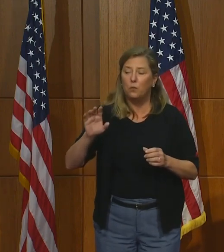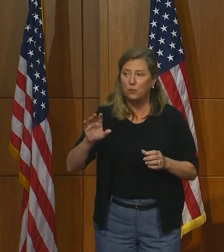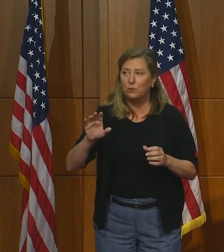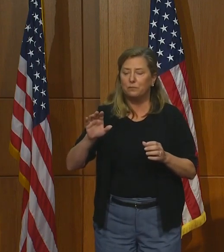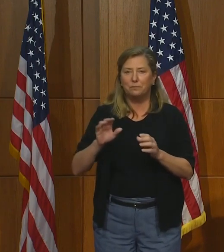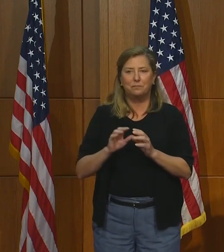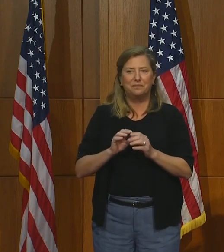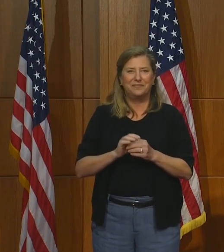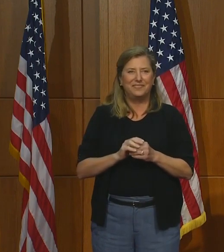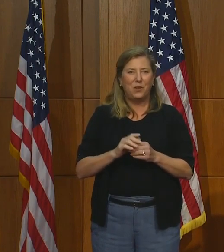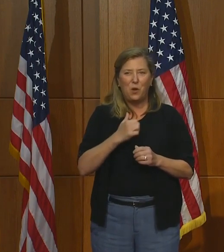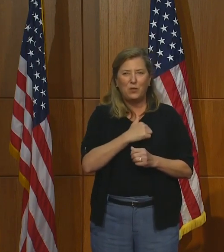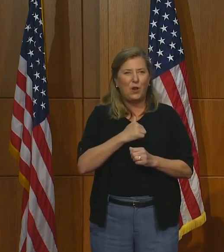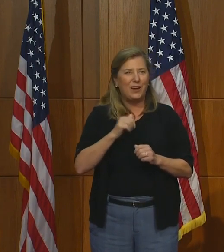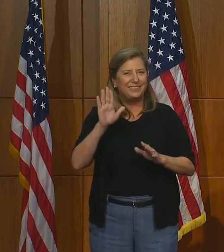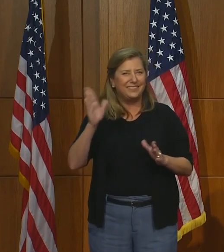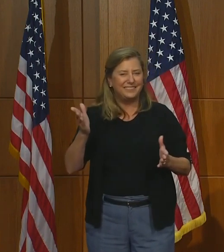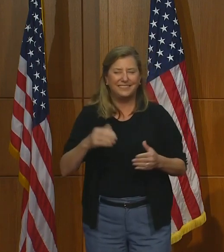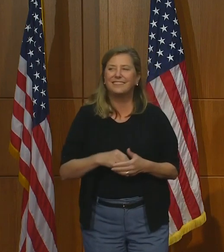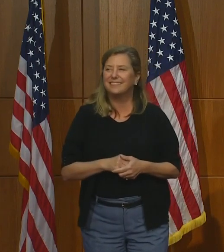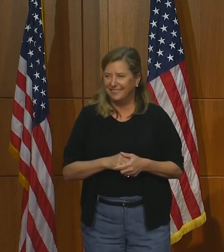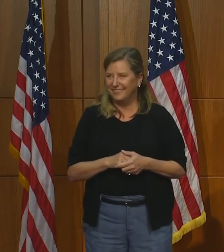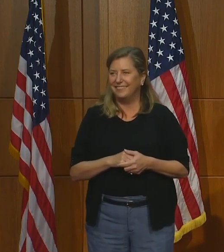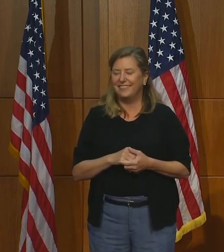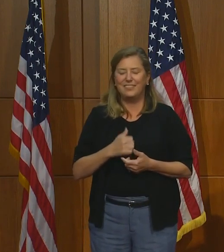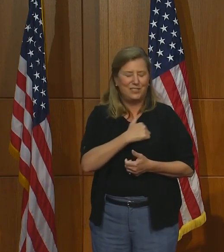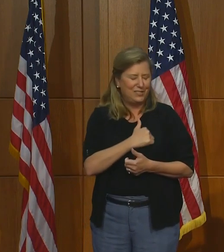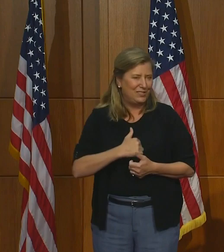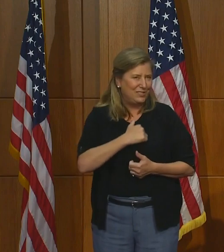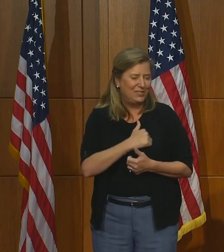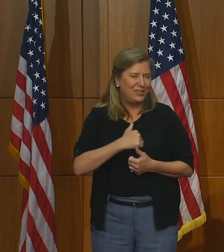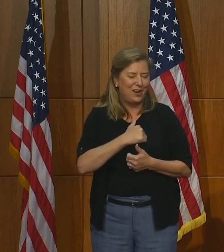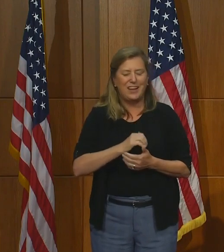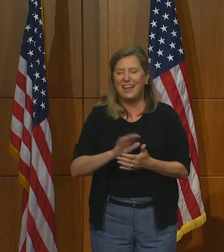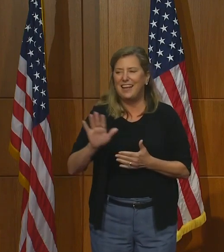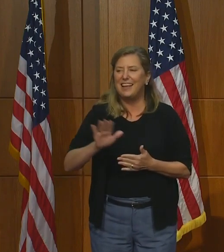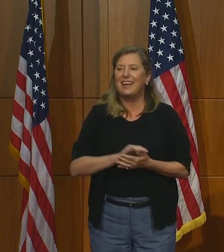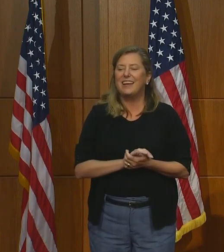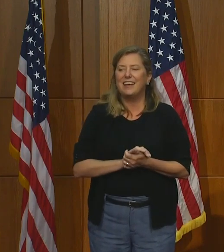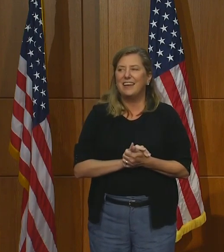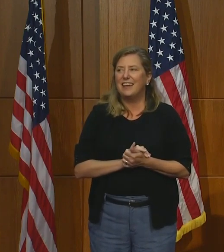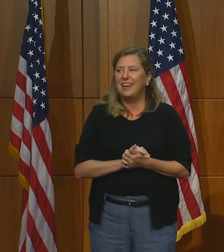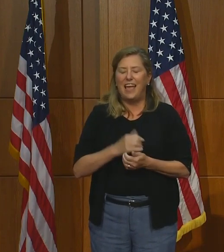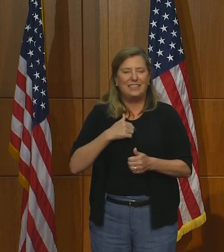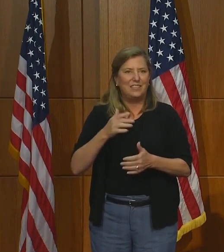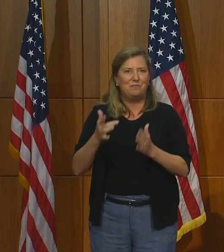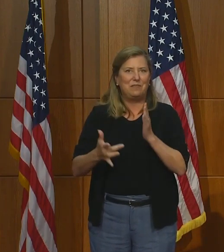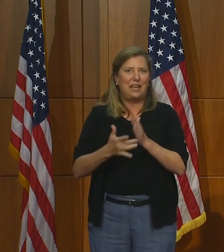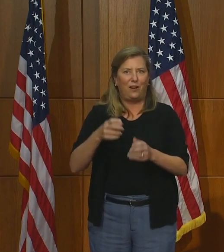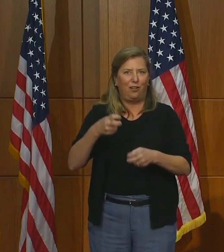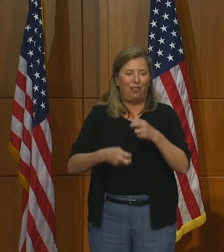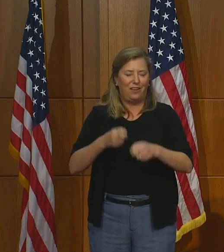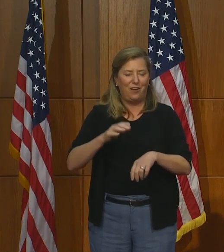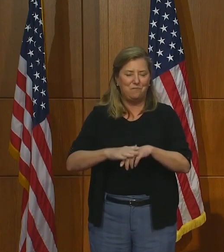RIGHT WE WILL BE THAT'S A GOOD.